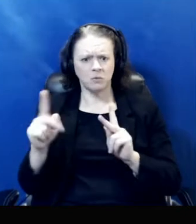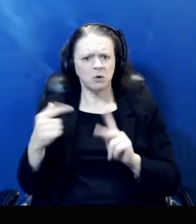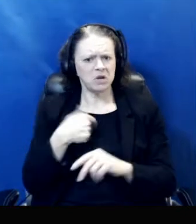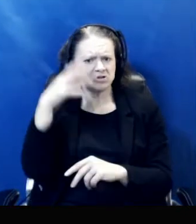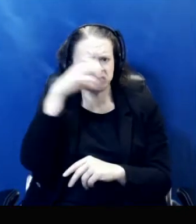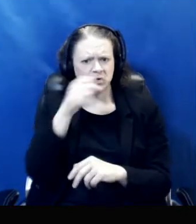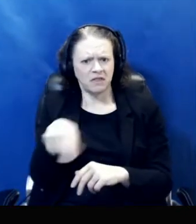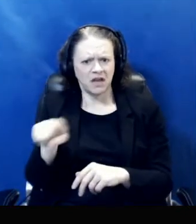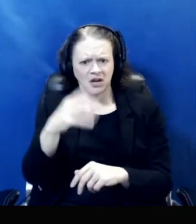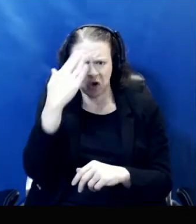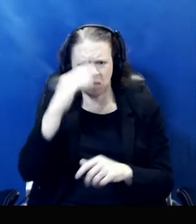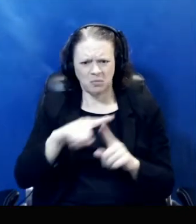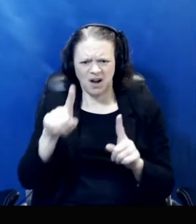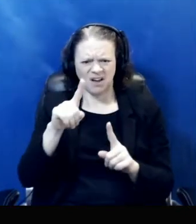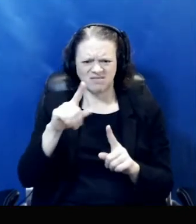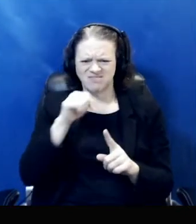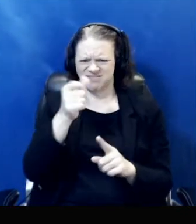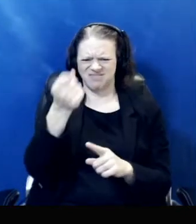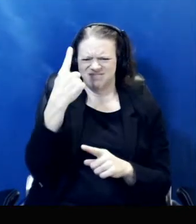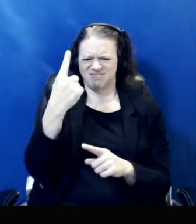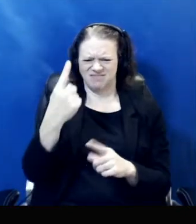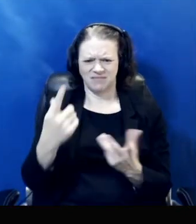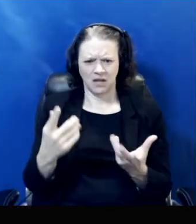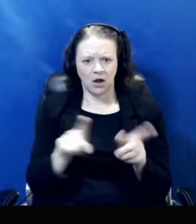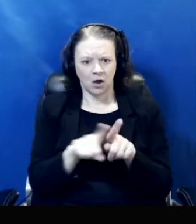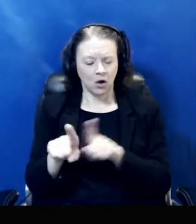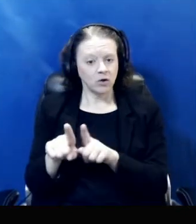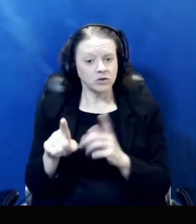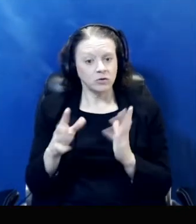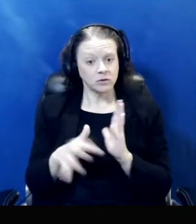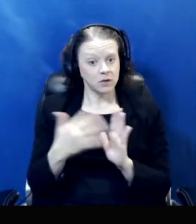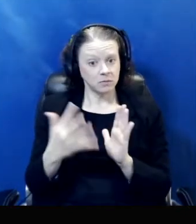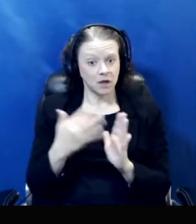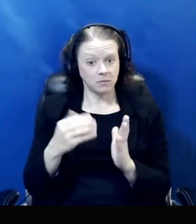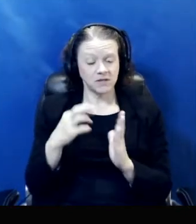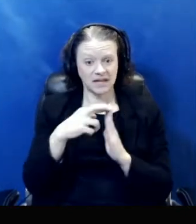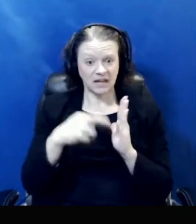But we also had the problem of, on some of our guidelines being overly technical,